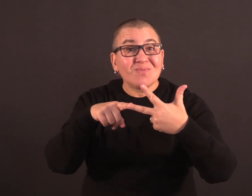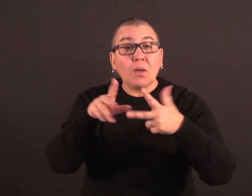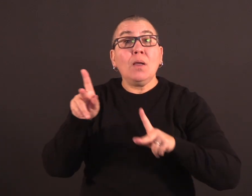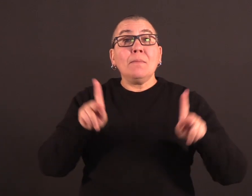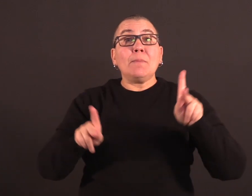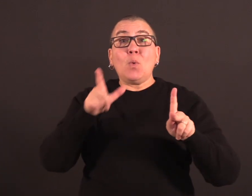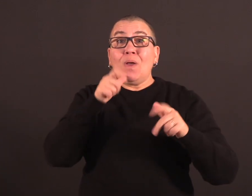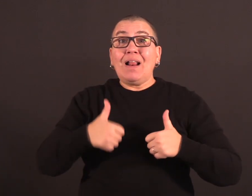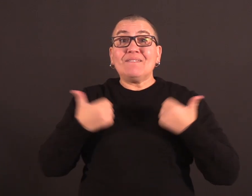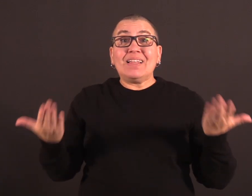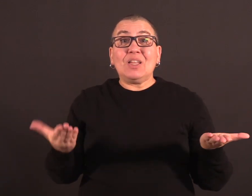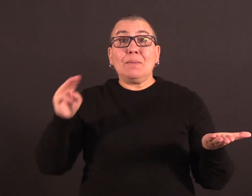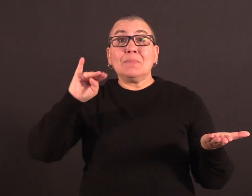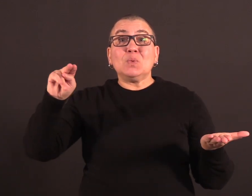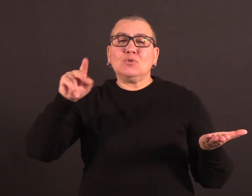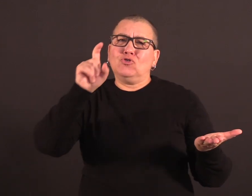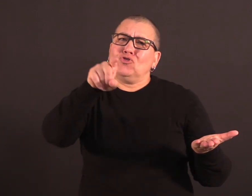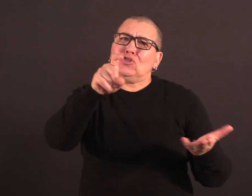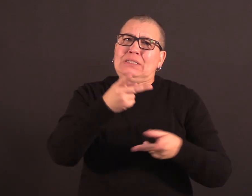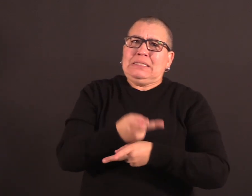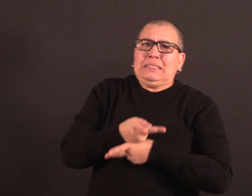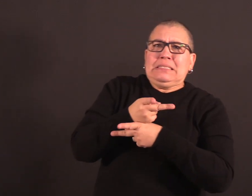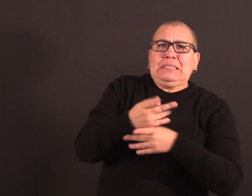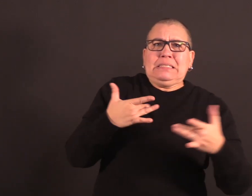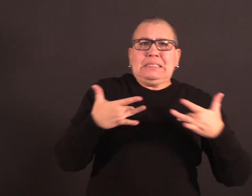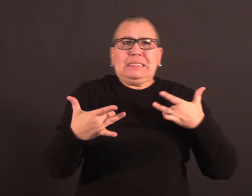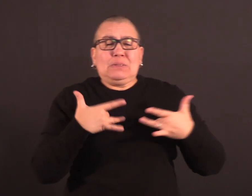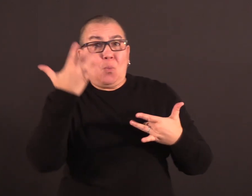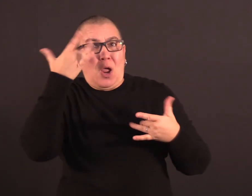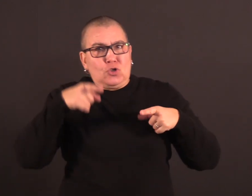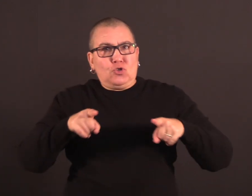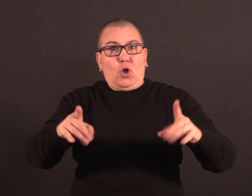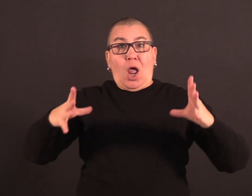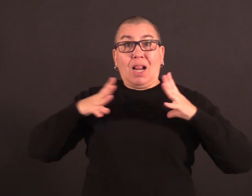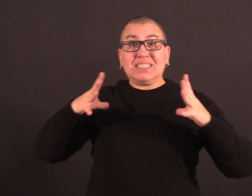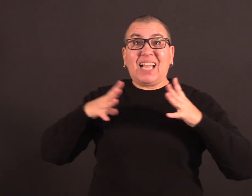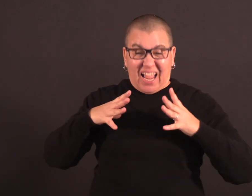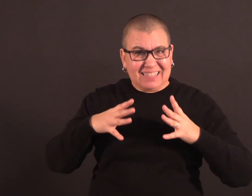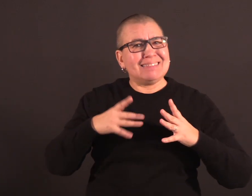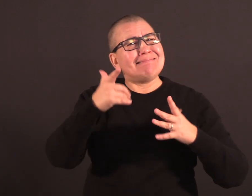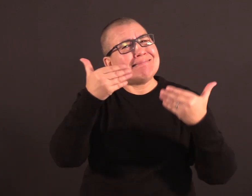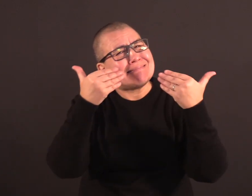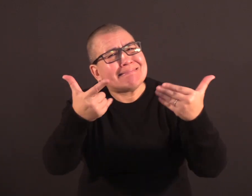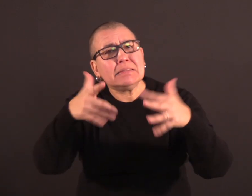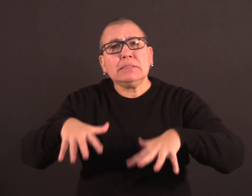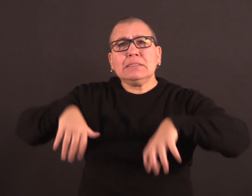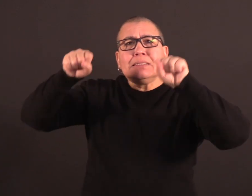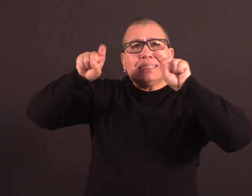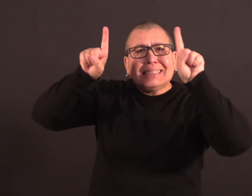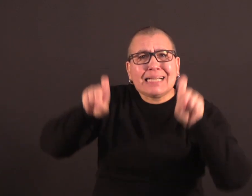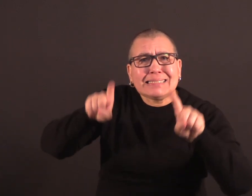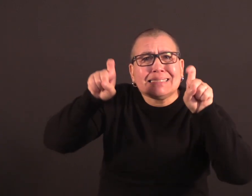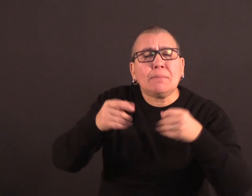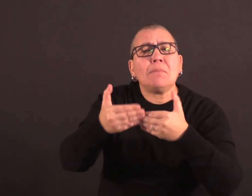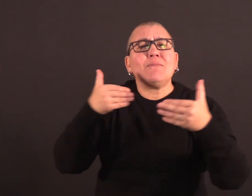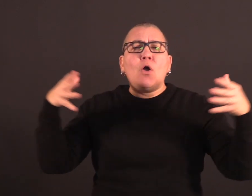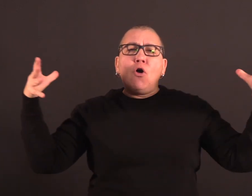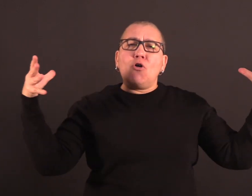to take precautions during the upcoming holidays, including testing for COVID-19 before gathering,